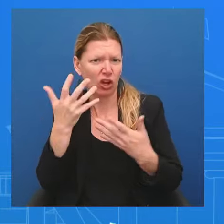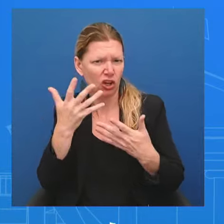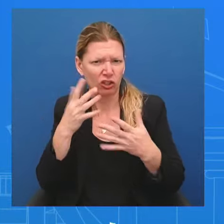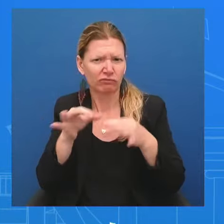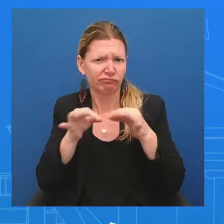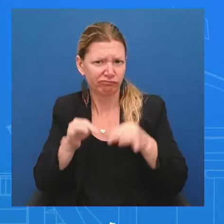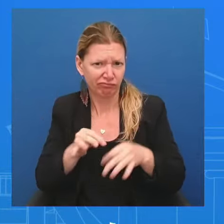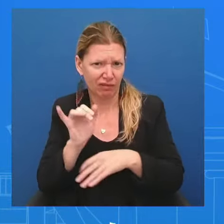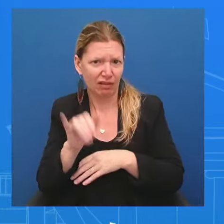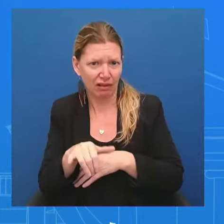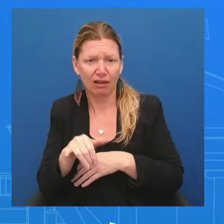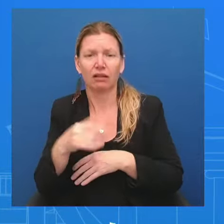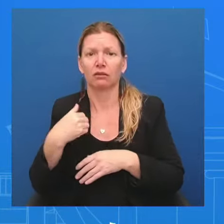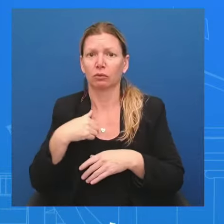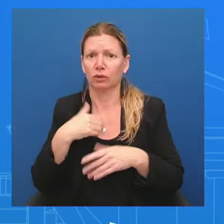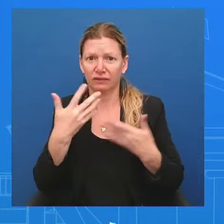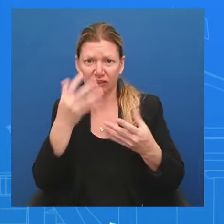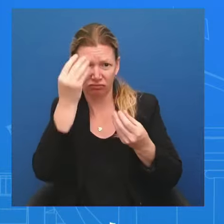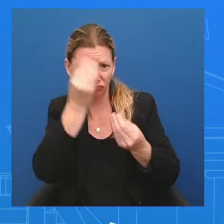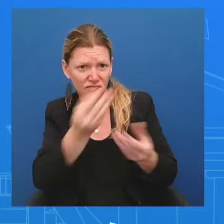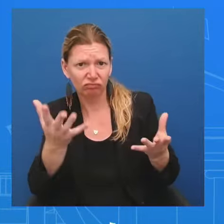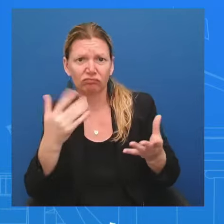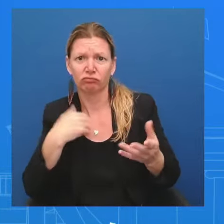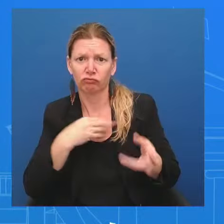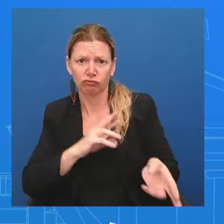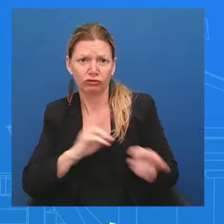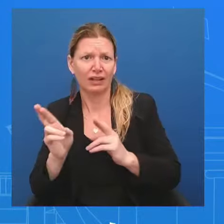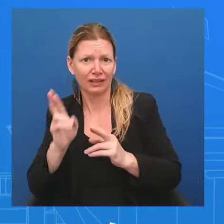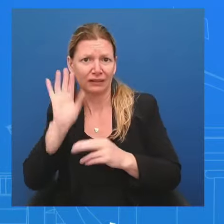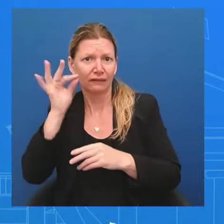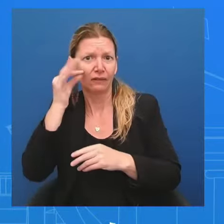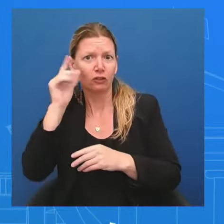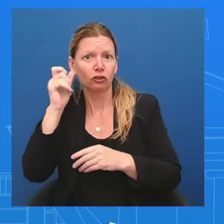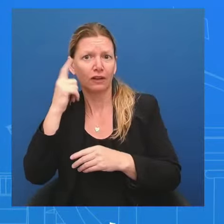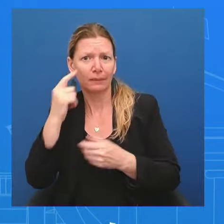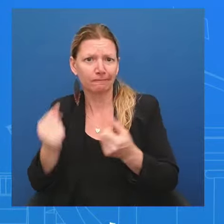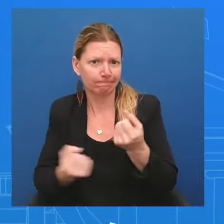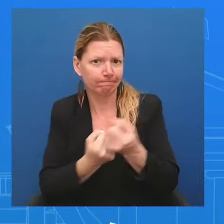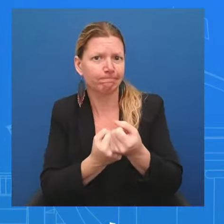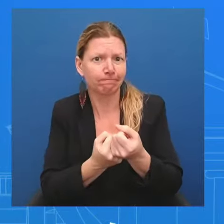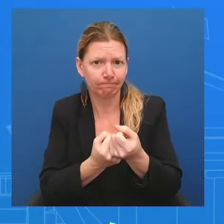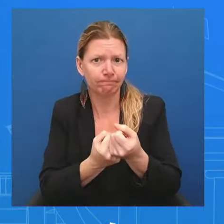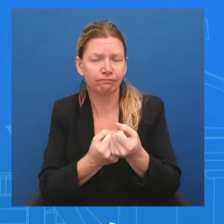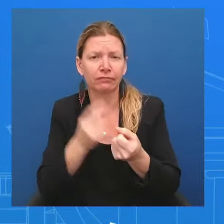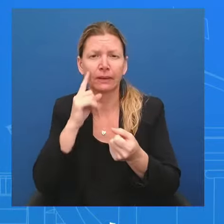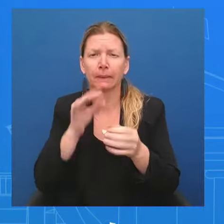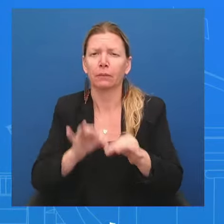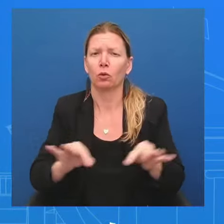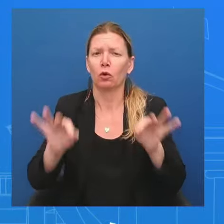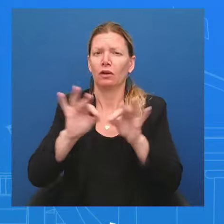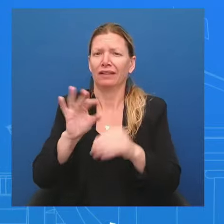And I think it's important that the FEMA Administrator will be on the ground in Arkansas. I don't have anything on the president's schedule to share.